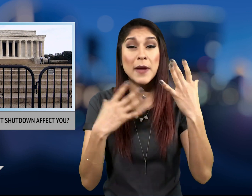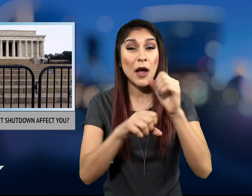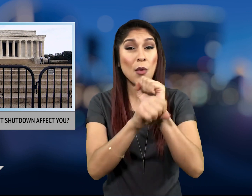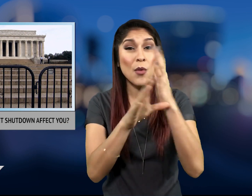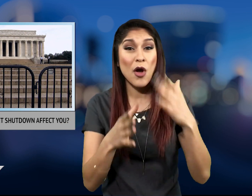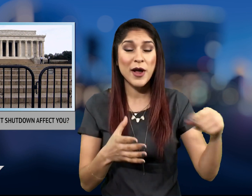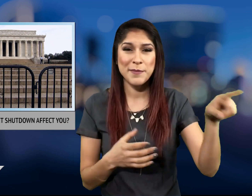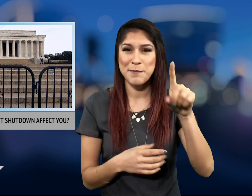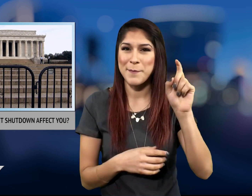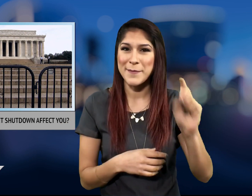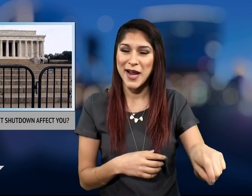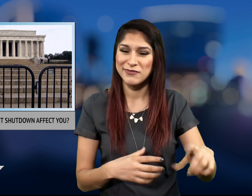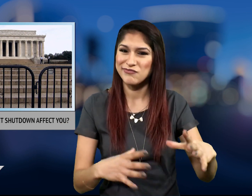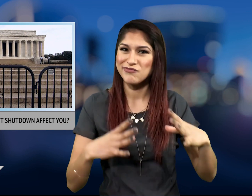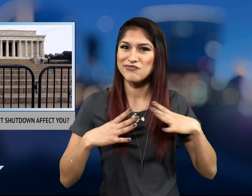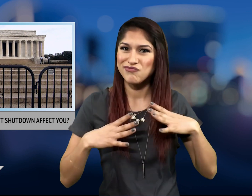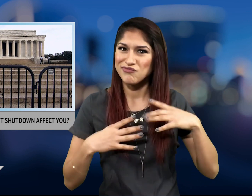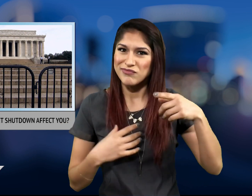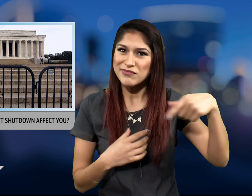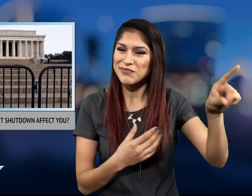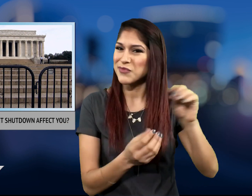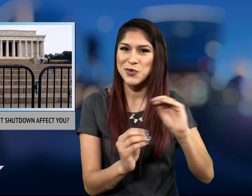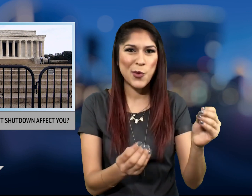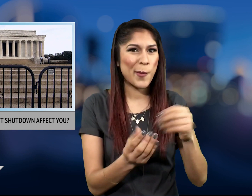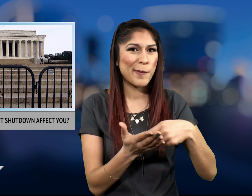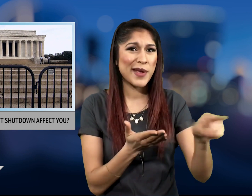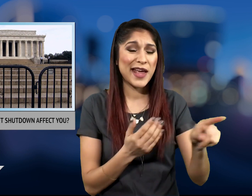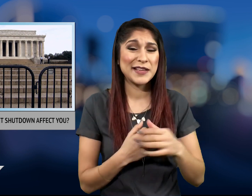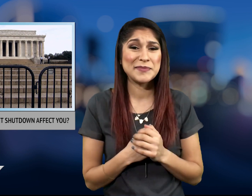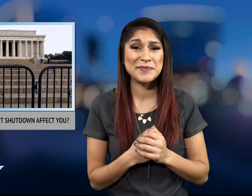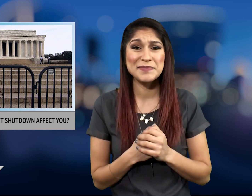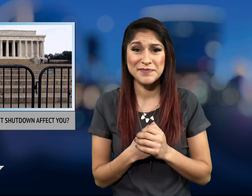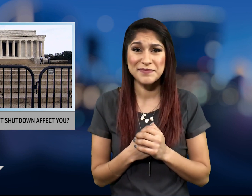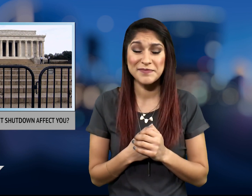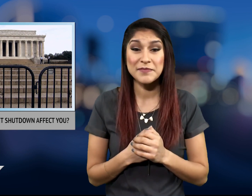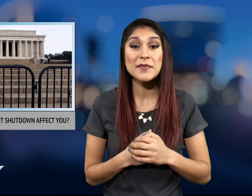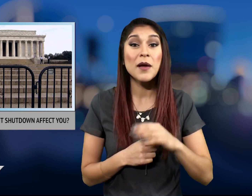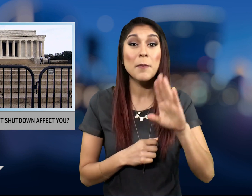Hundreds of thousands of workers will be furloughed or take a leave without pay.